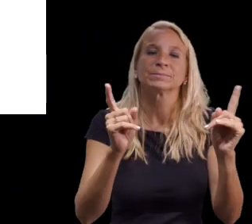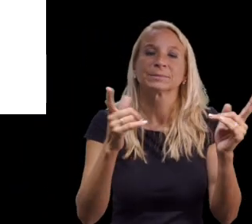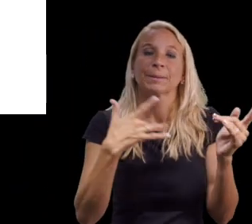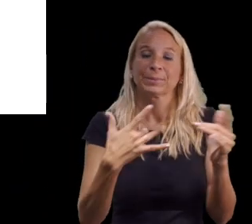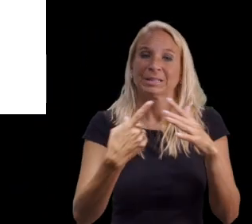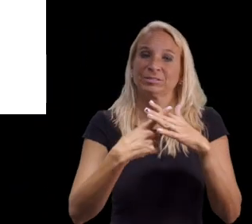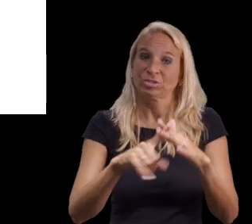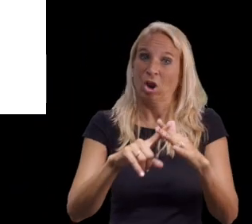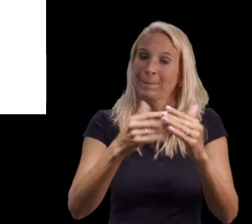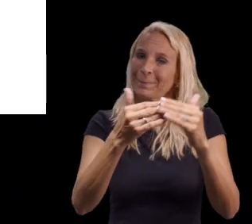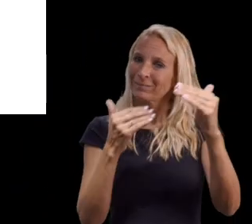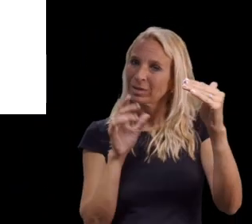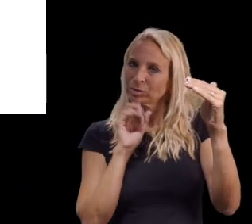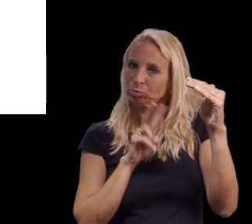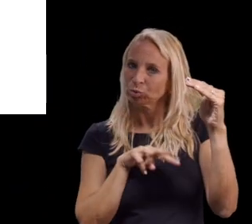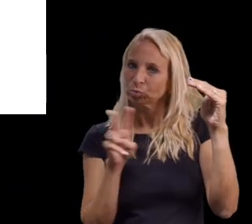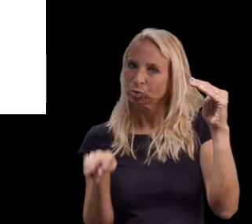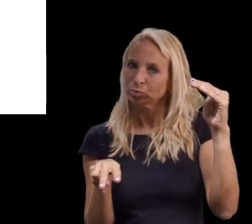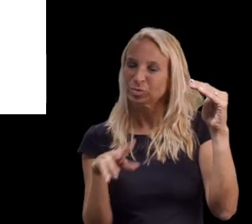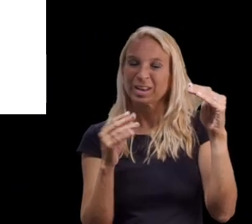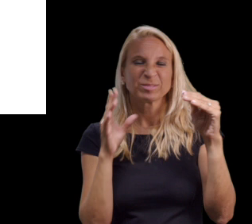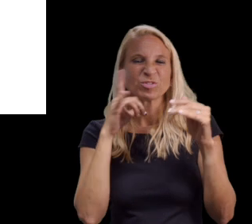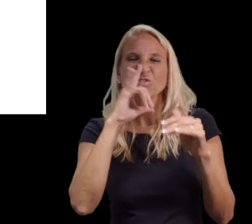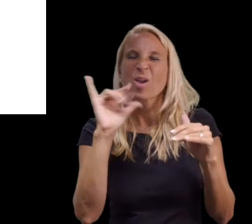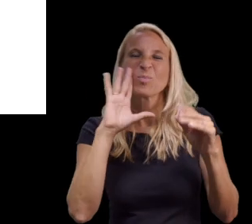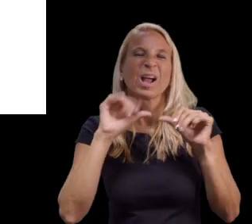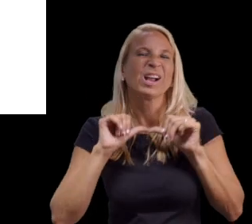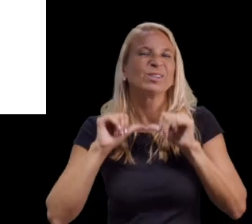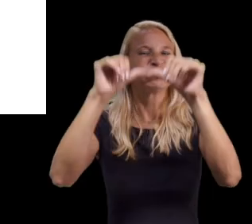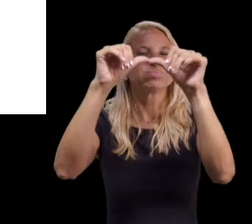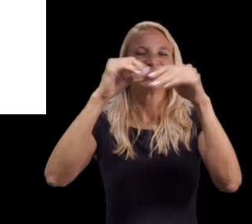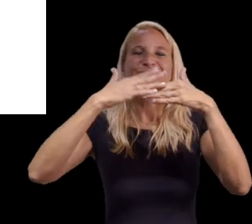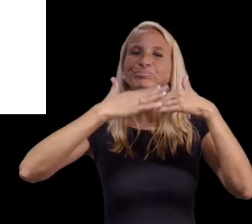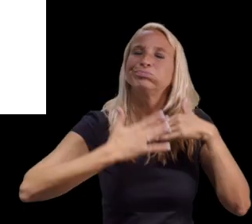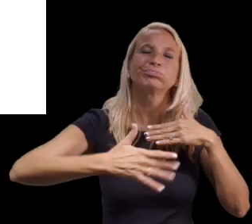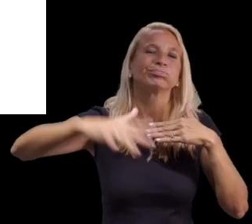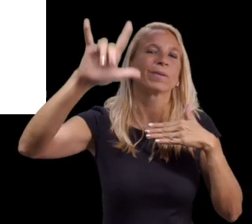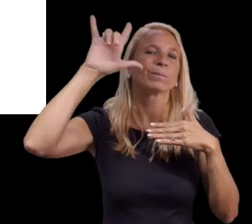which begins before the age of 22 and is not likely to end,